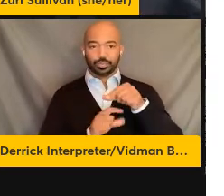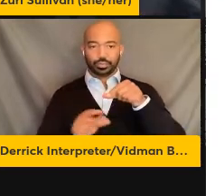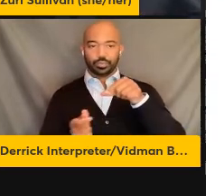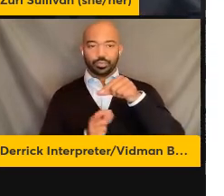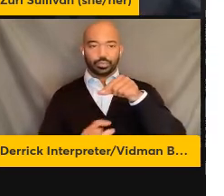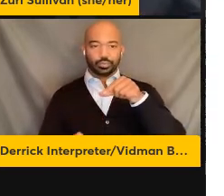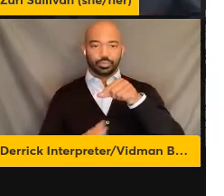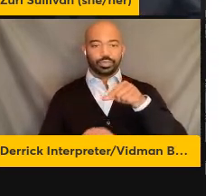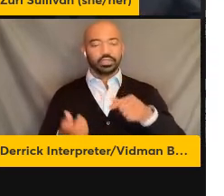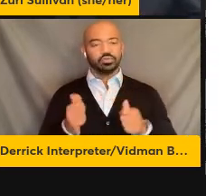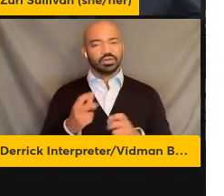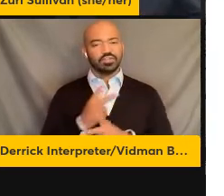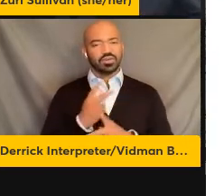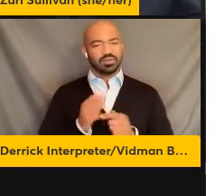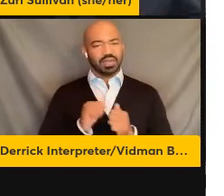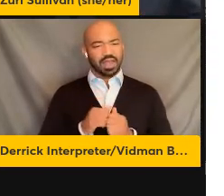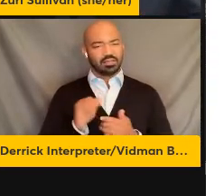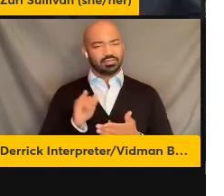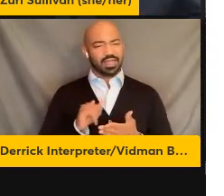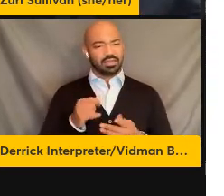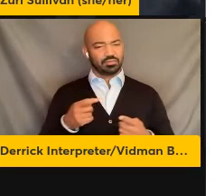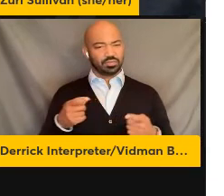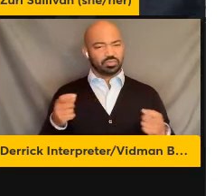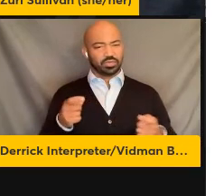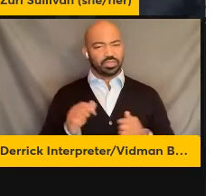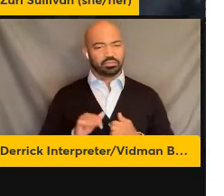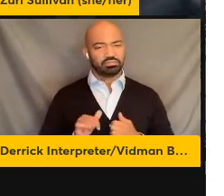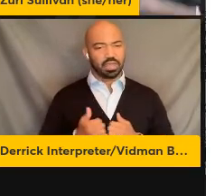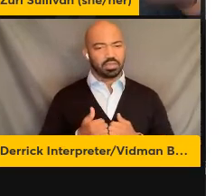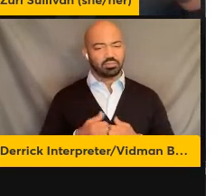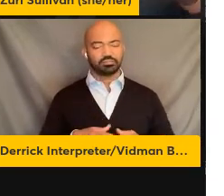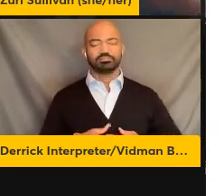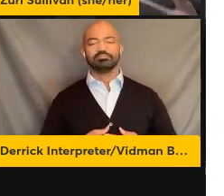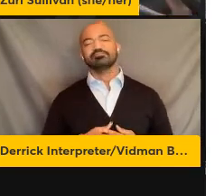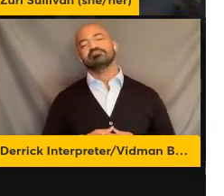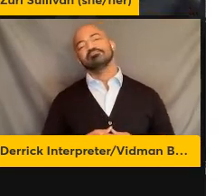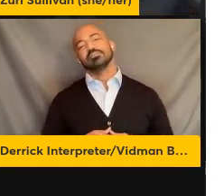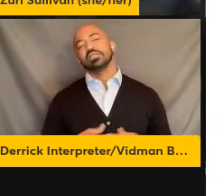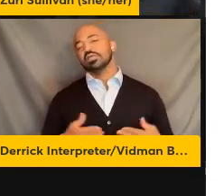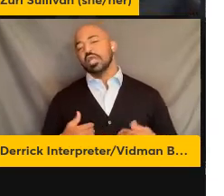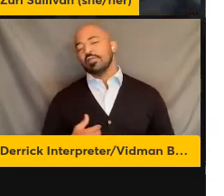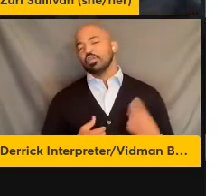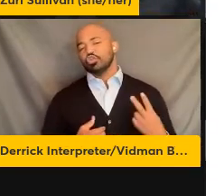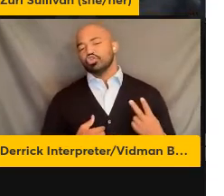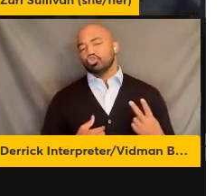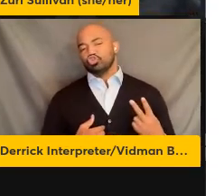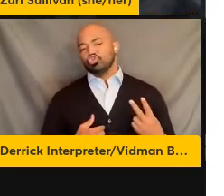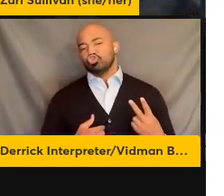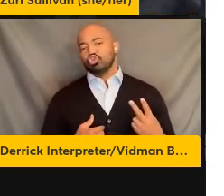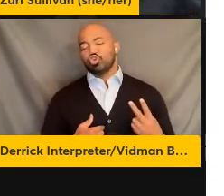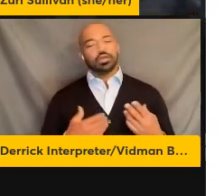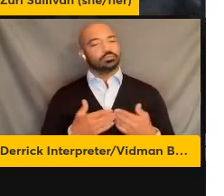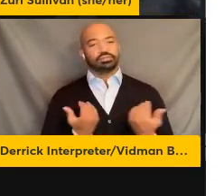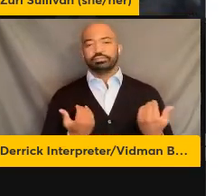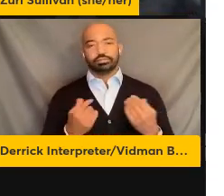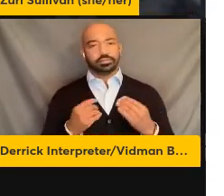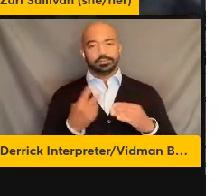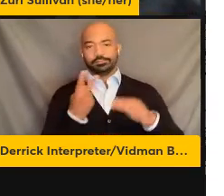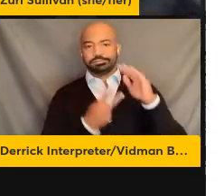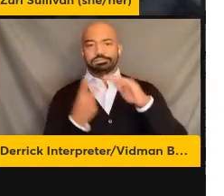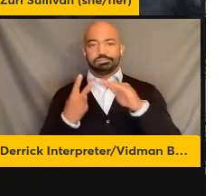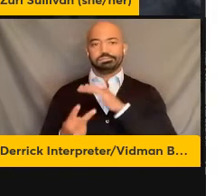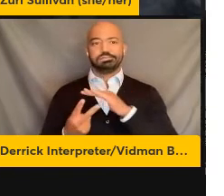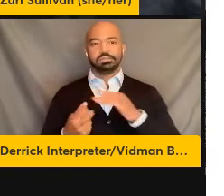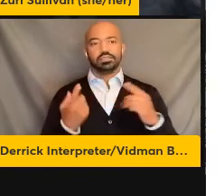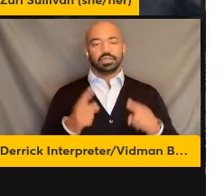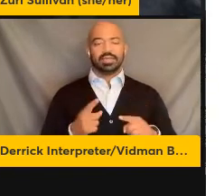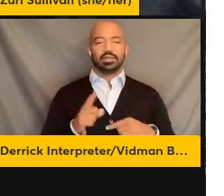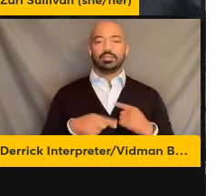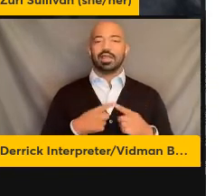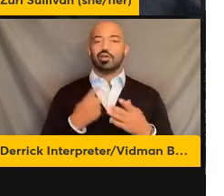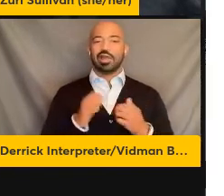regulated. And so we came up with two non mutually exclusive hypotheses with how this regulation might happen at the cellular